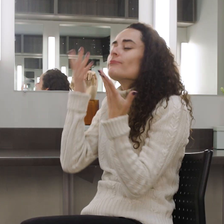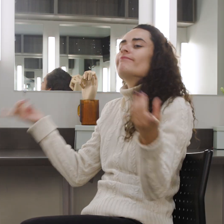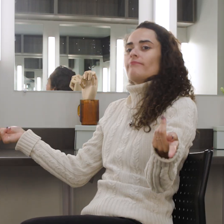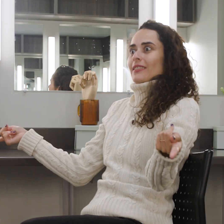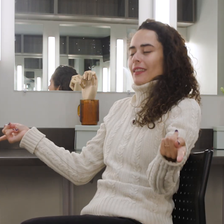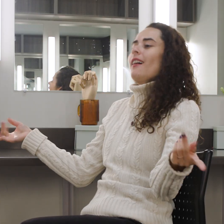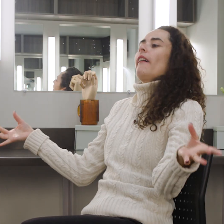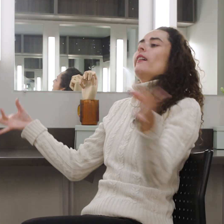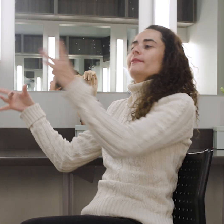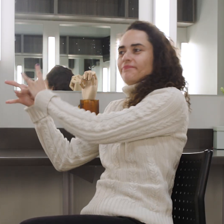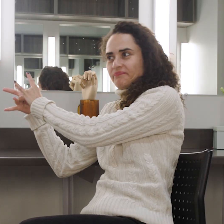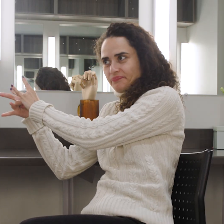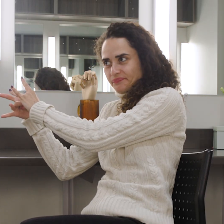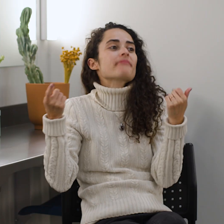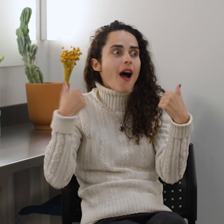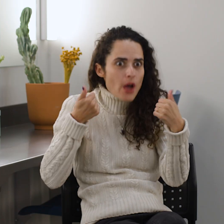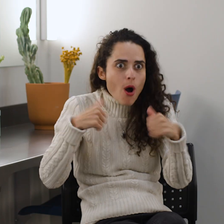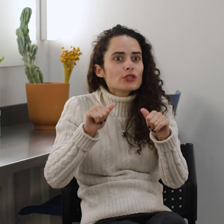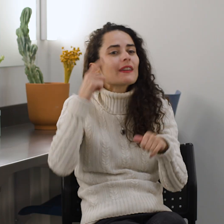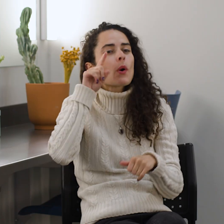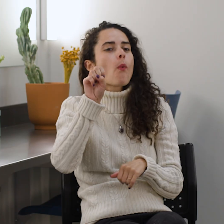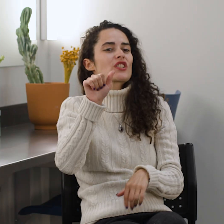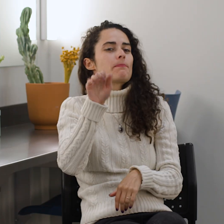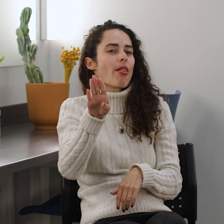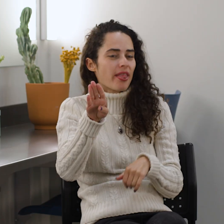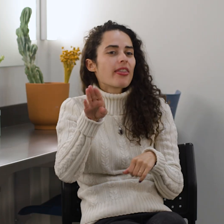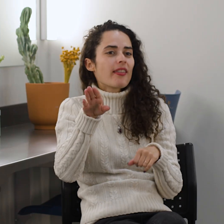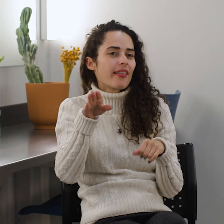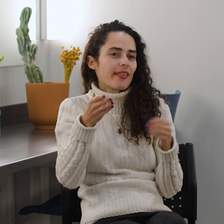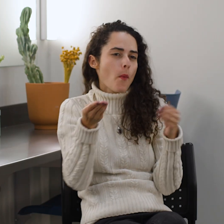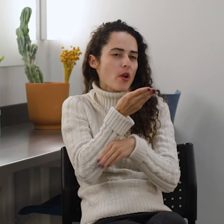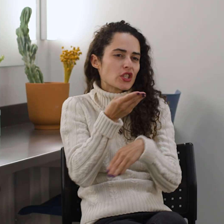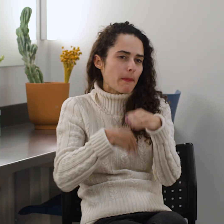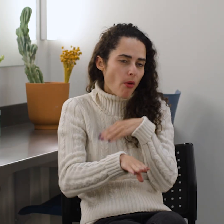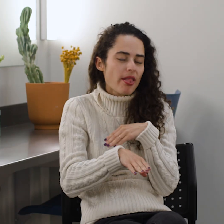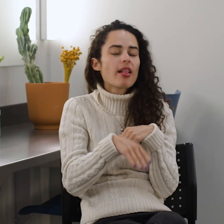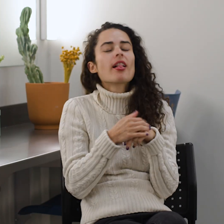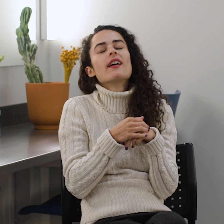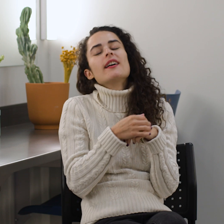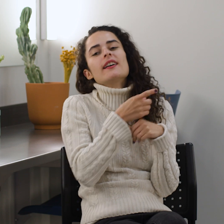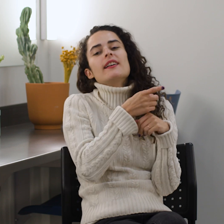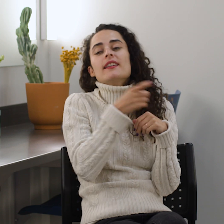So I connected the agent with him. The agent said that she had an audition for Switched at Birth.